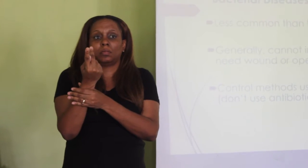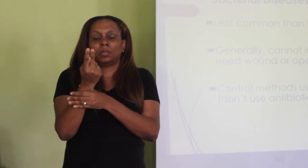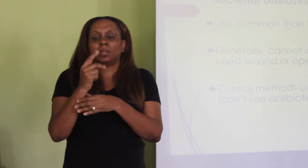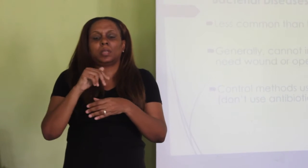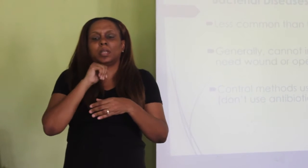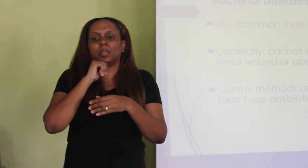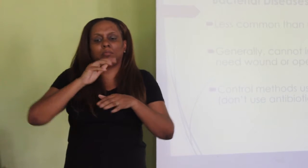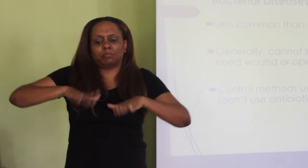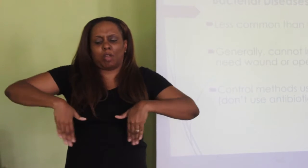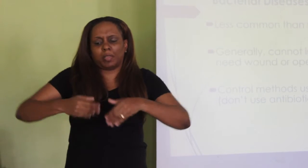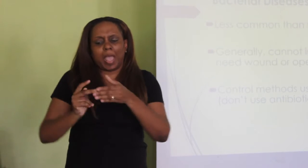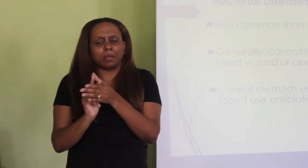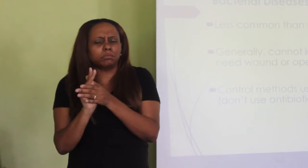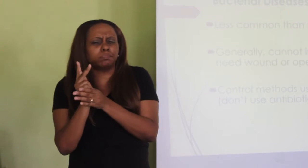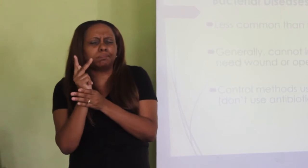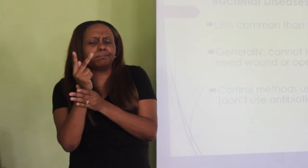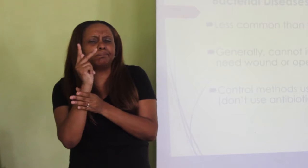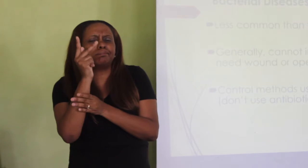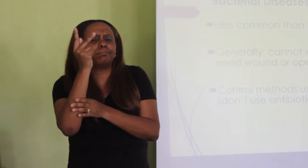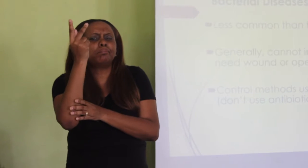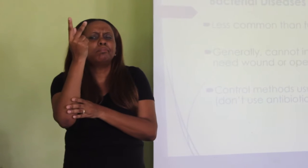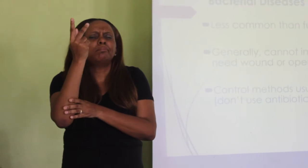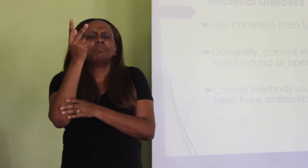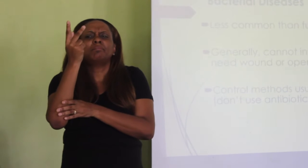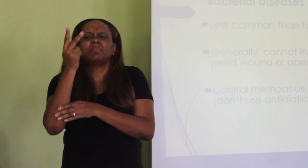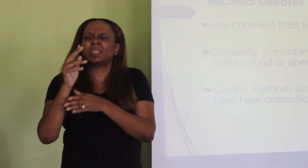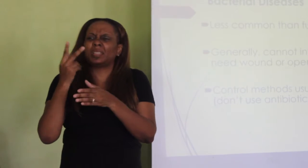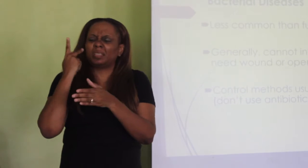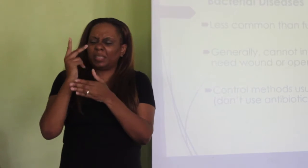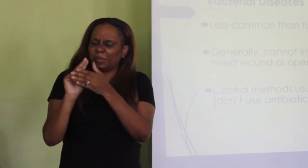it's still appearing it's just showing signs of healthy fruit what you do is you cut off those